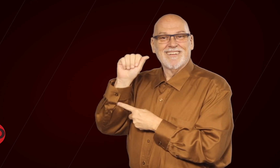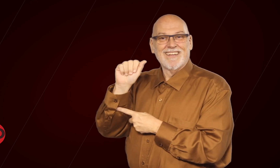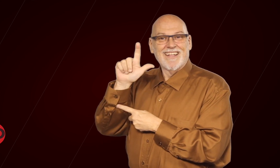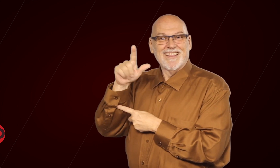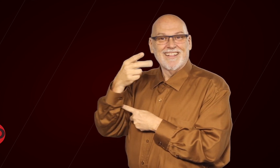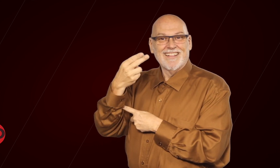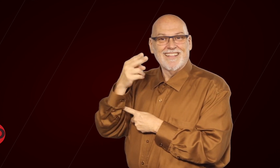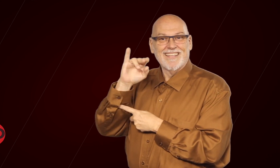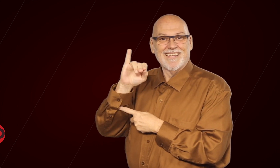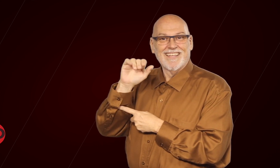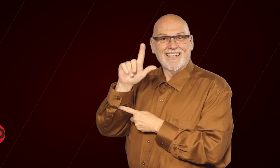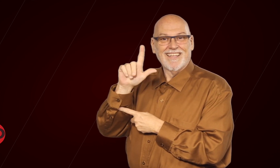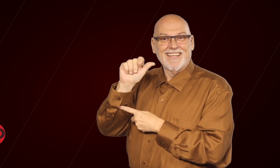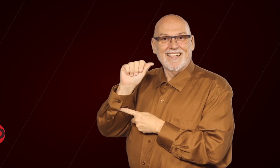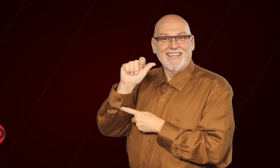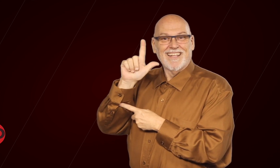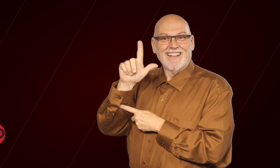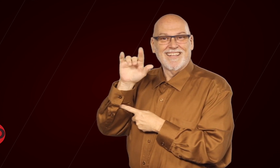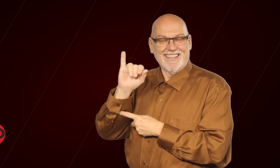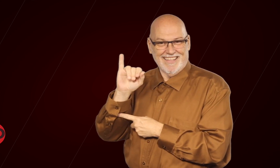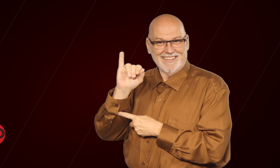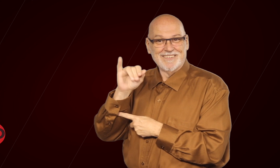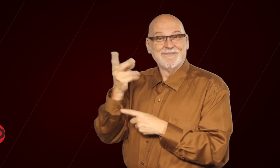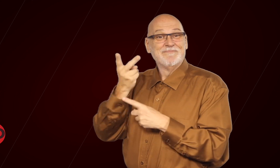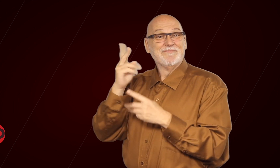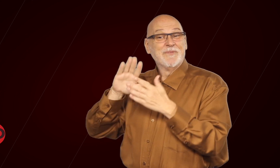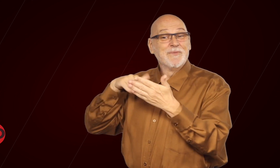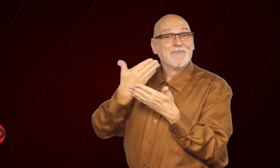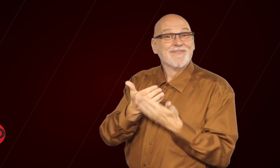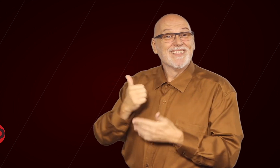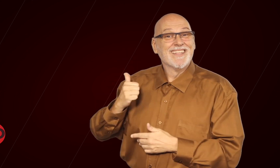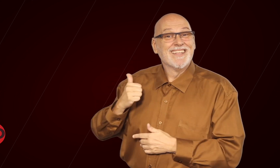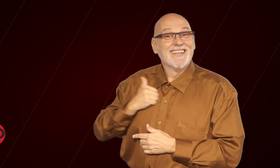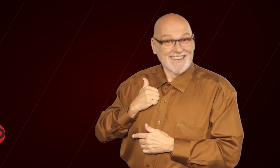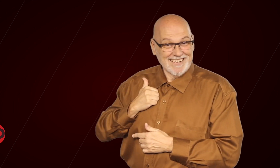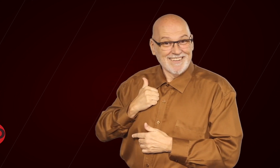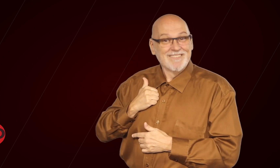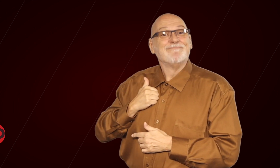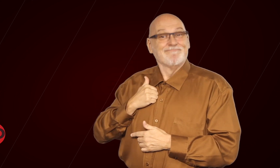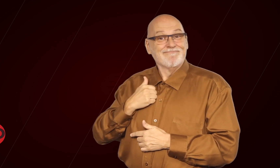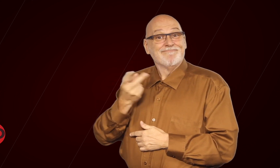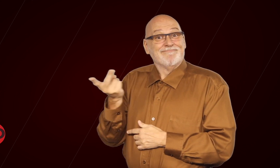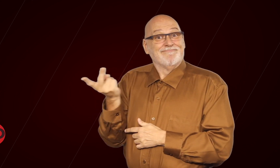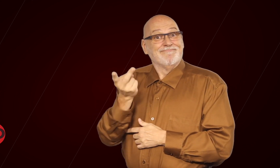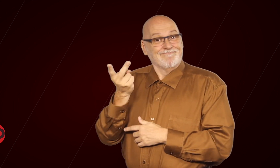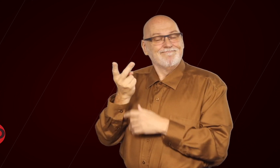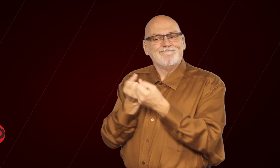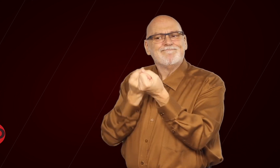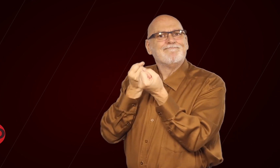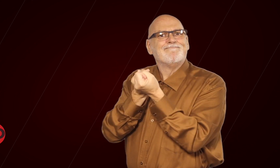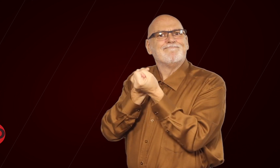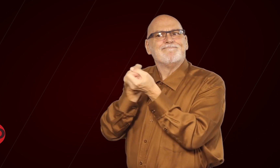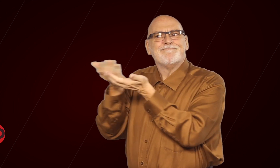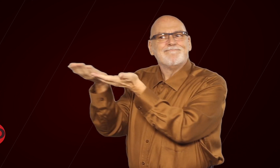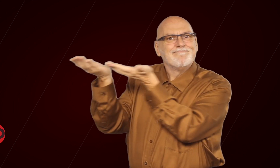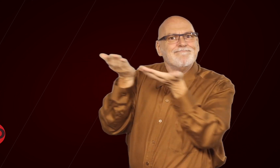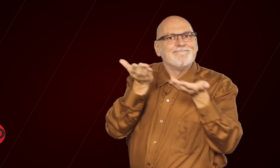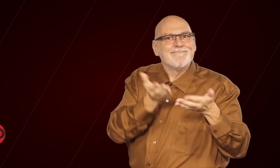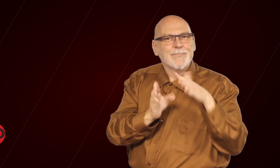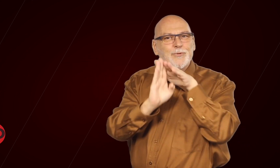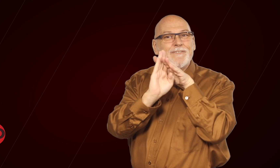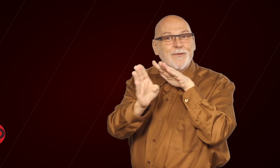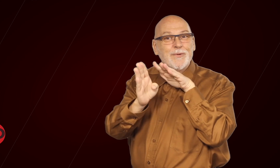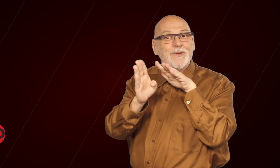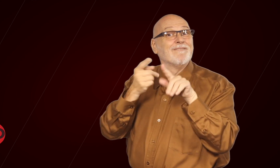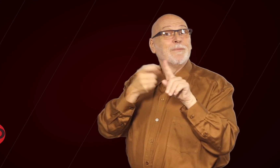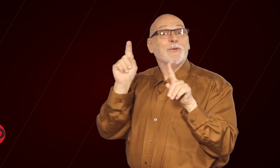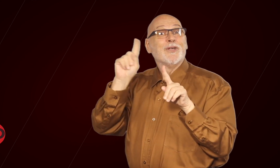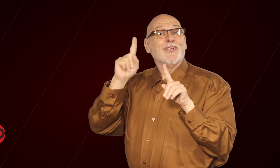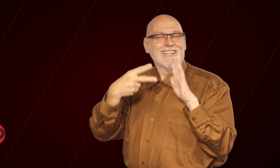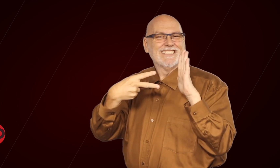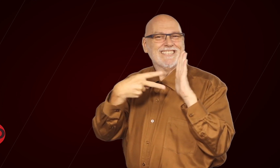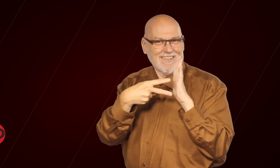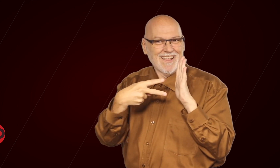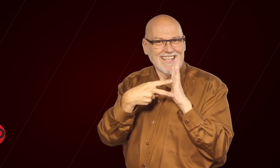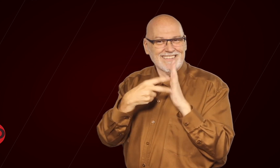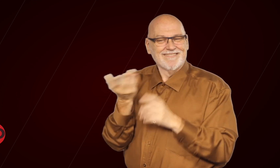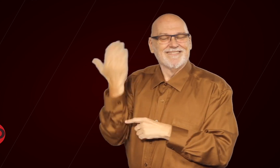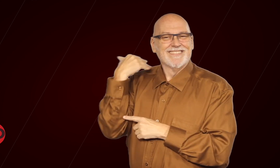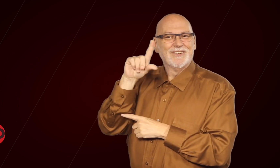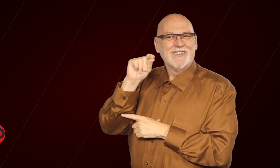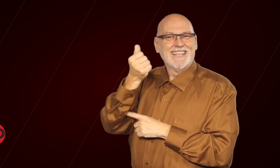as sponsored refugees from Syria in 2018. The brothers have had severe